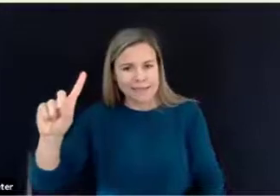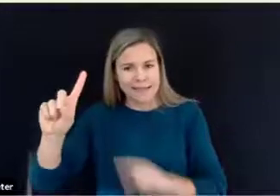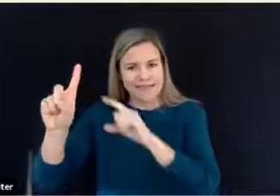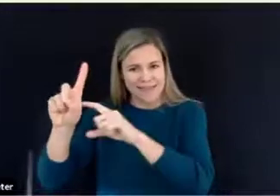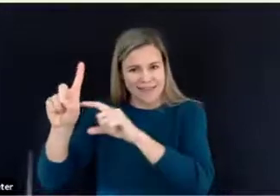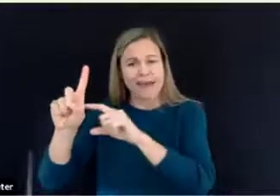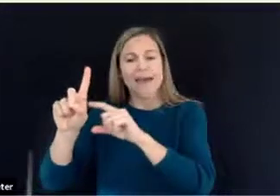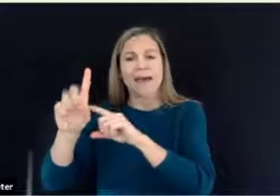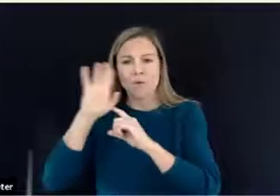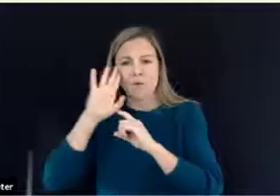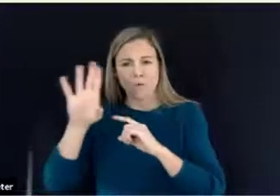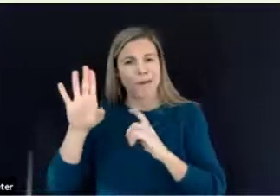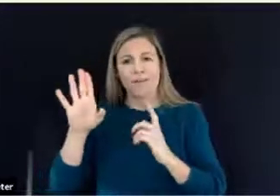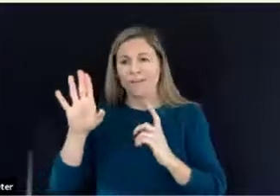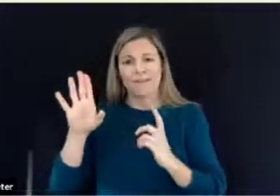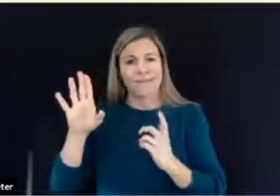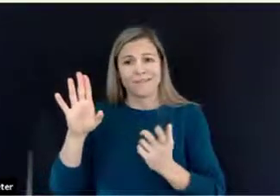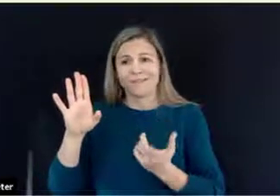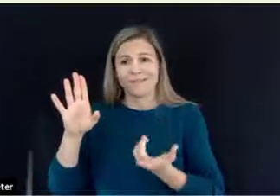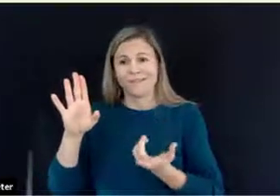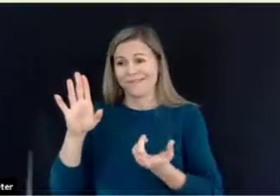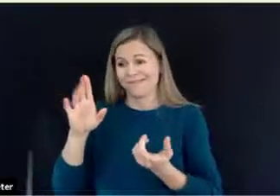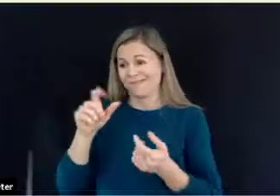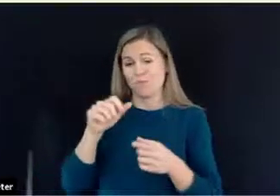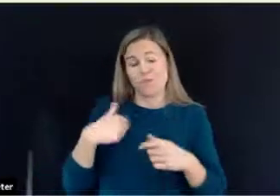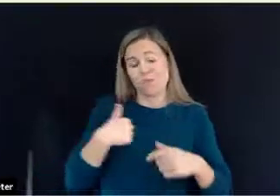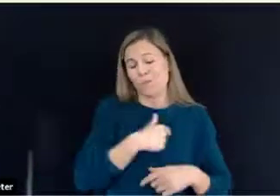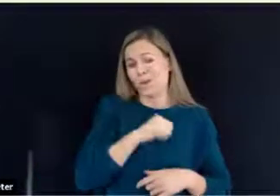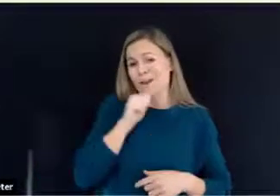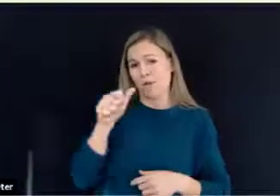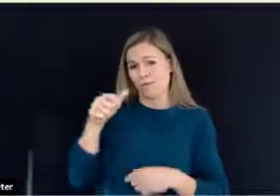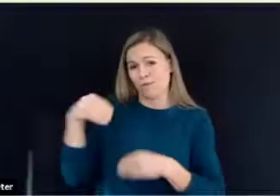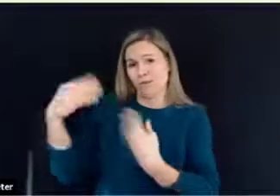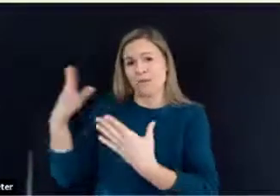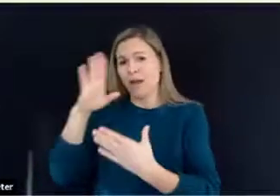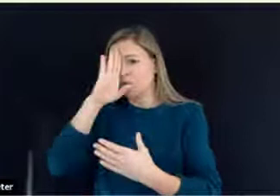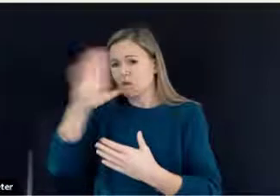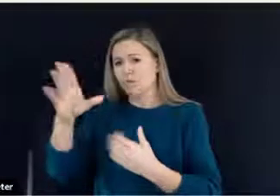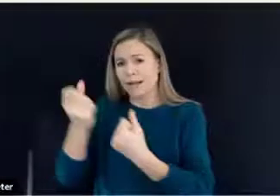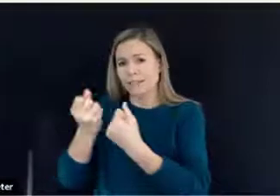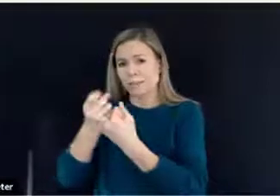that we don't provide direct support for, but that newborn screening test